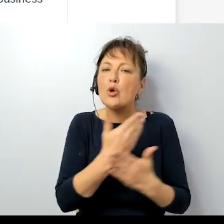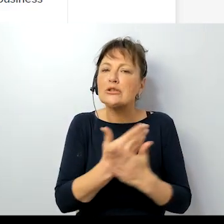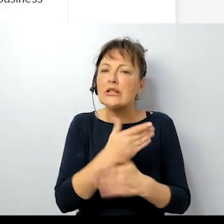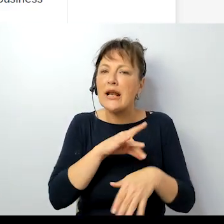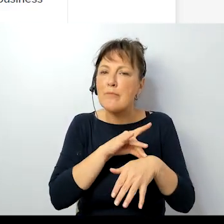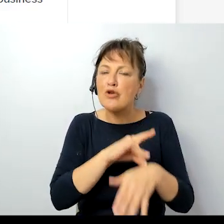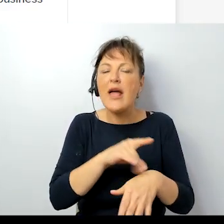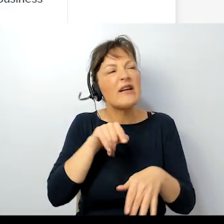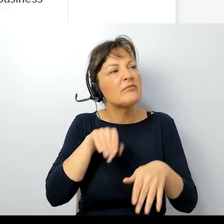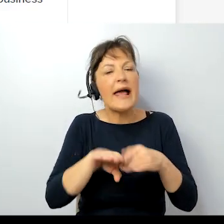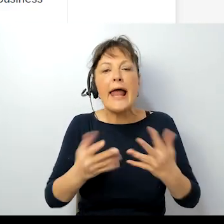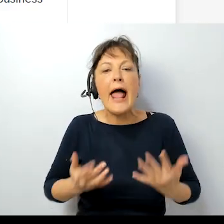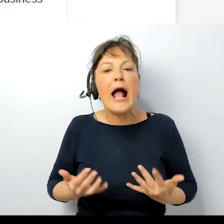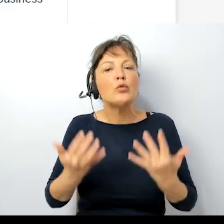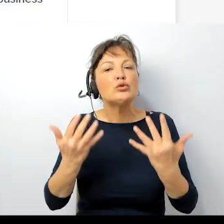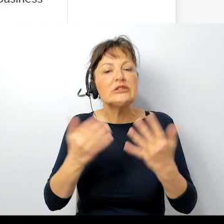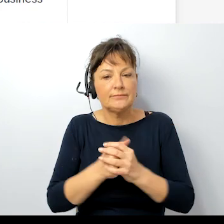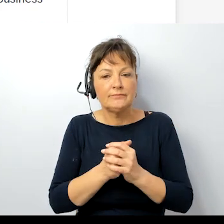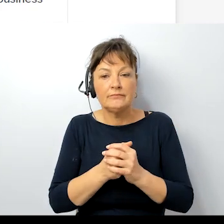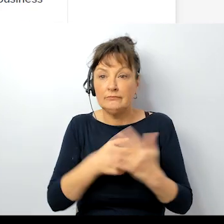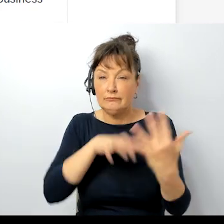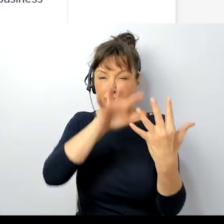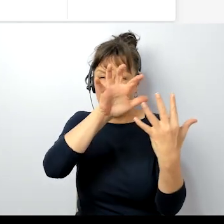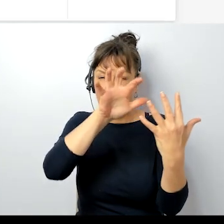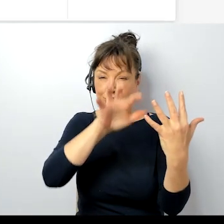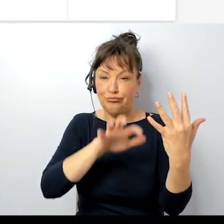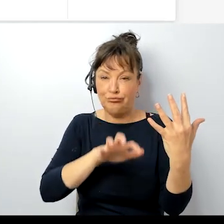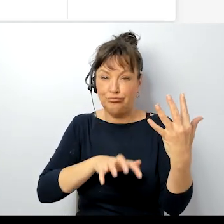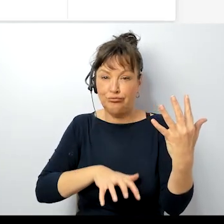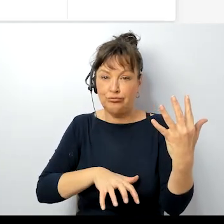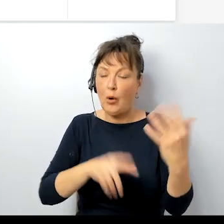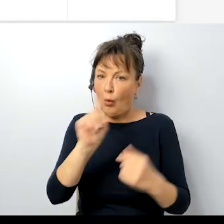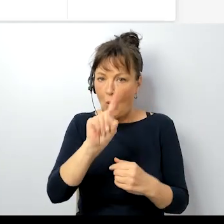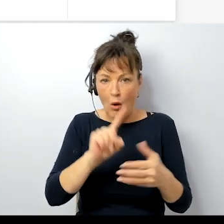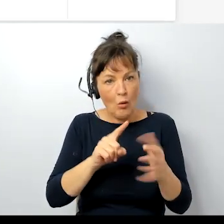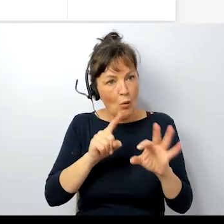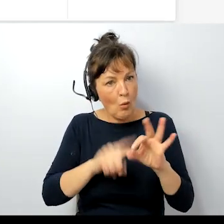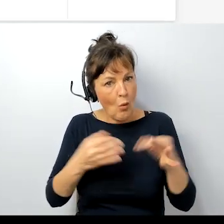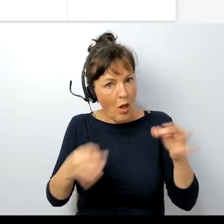Apprenticeship or Graduate Apprenticeship. Let's select the Modern Apprenticeship in accounting.